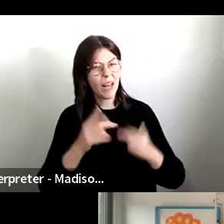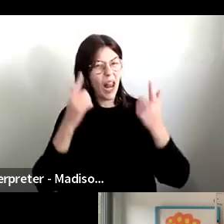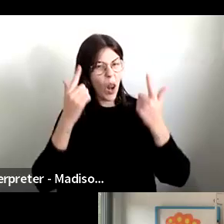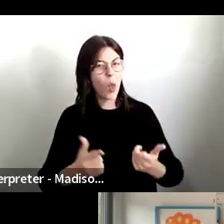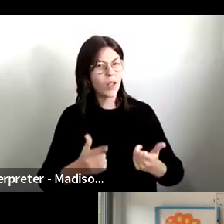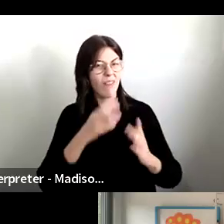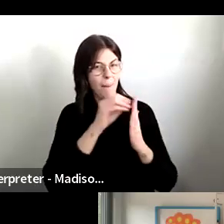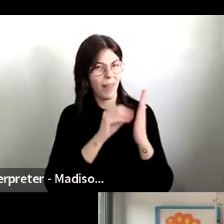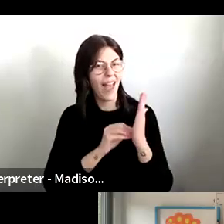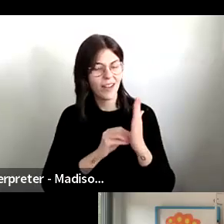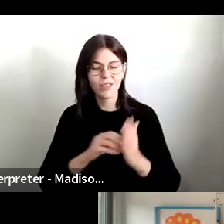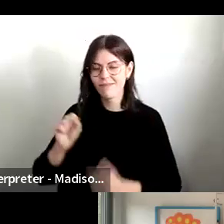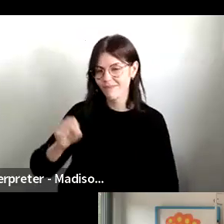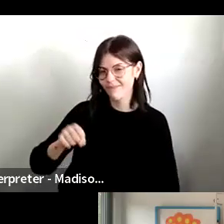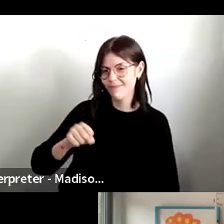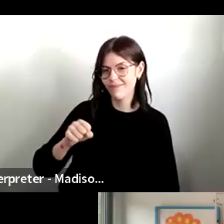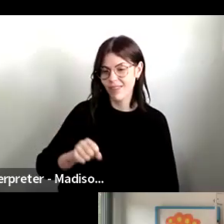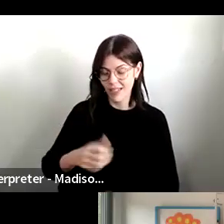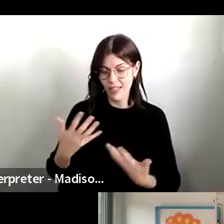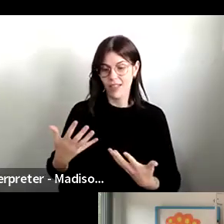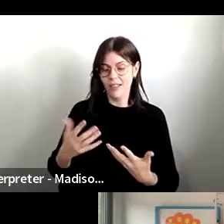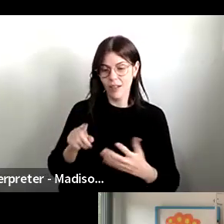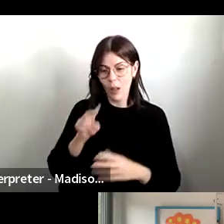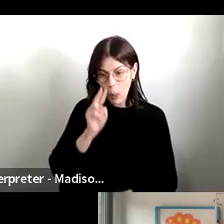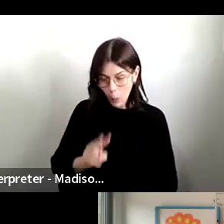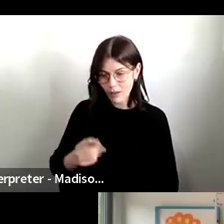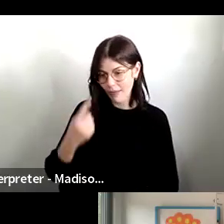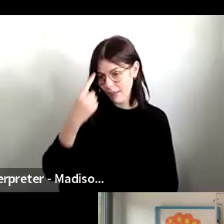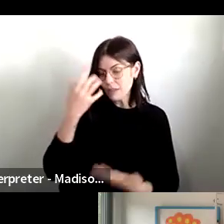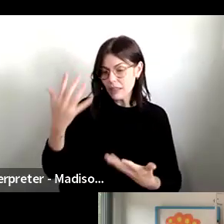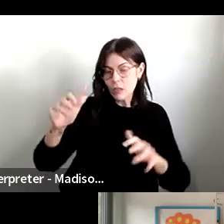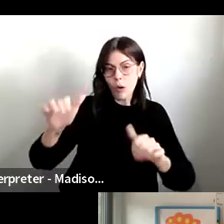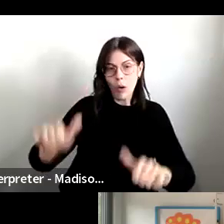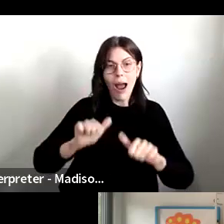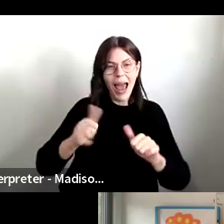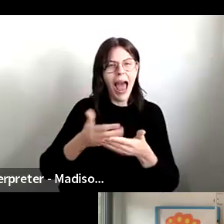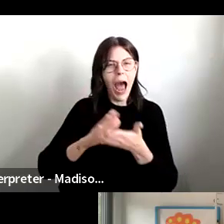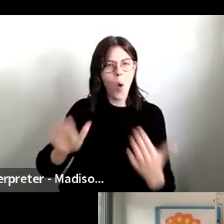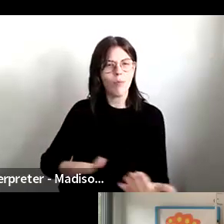And you kind of know, this is how I'm going to approach it and how much